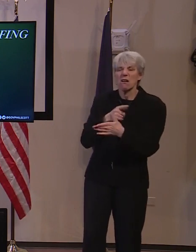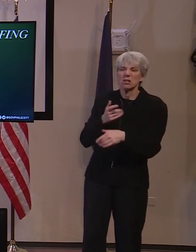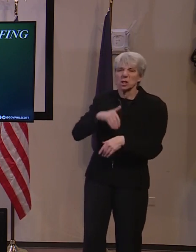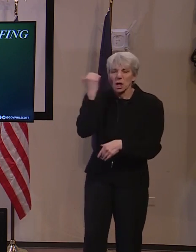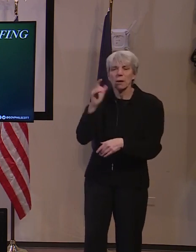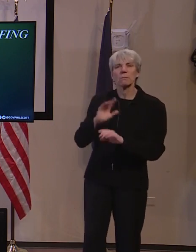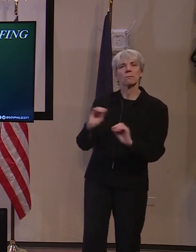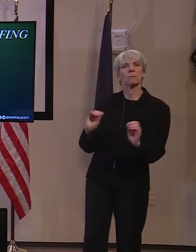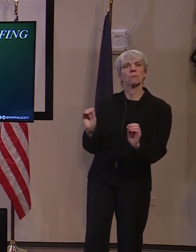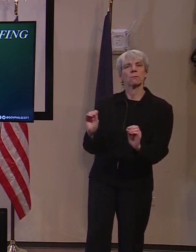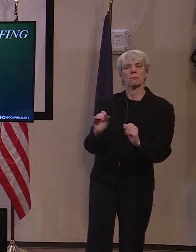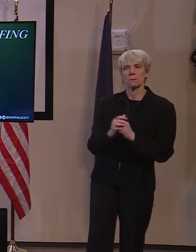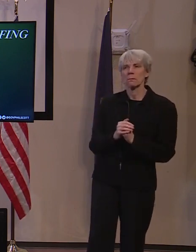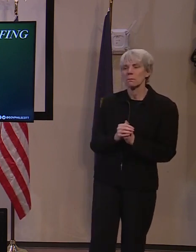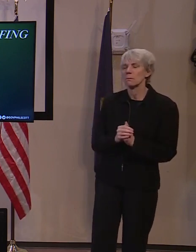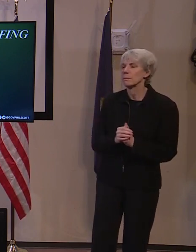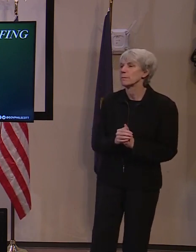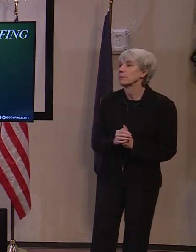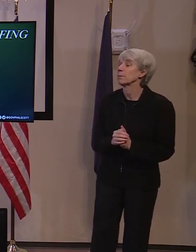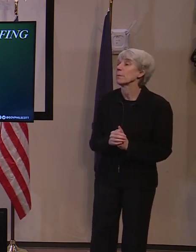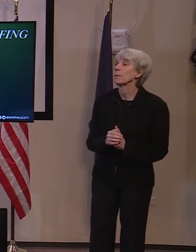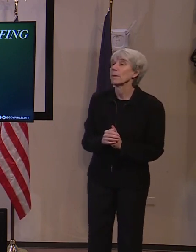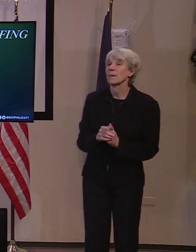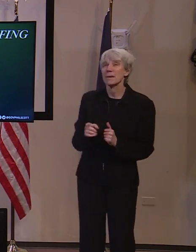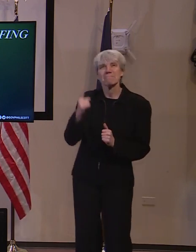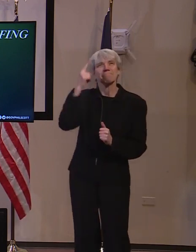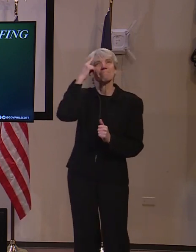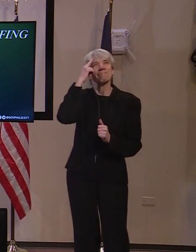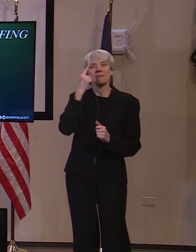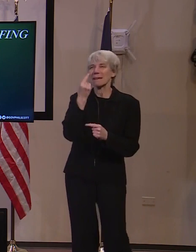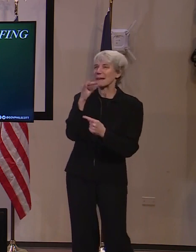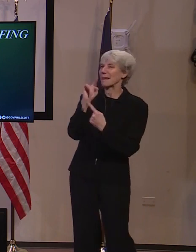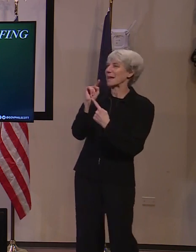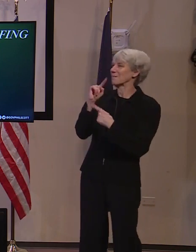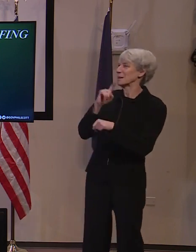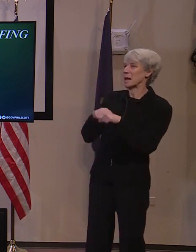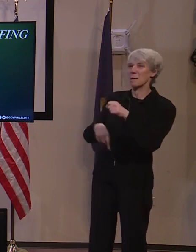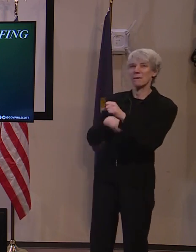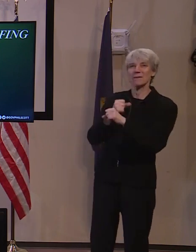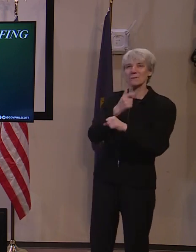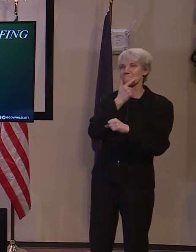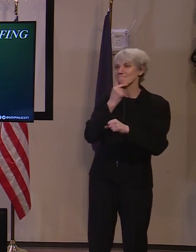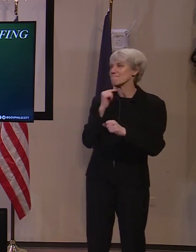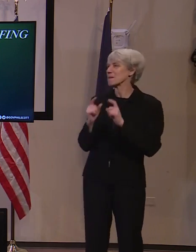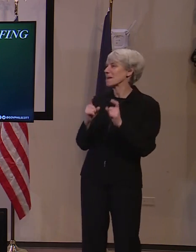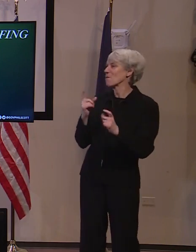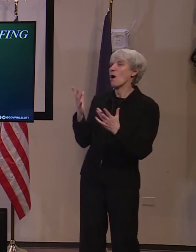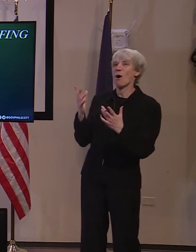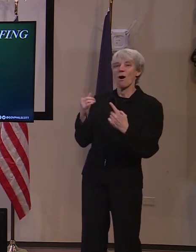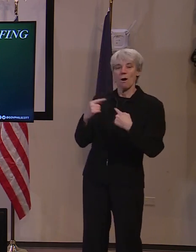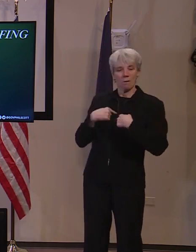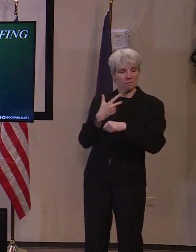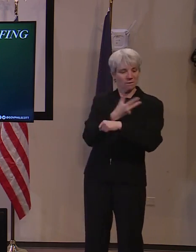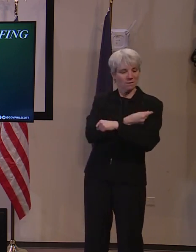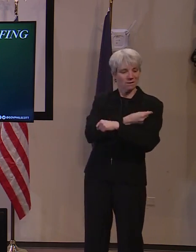Getting vaccinated can even be a gift to your loved ones this season, a time when we try to think of others